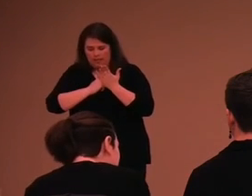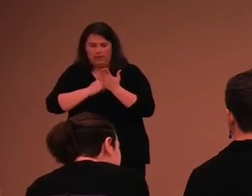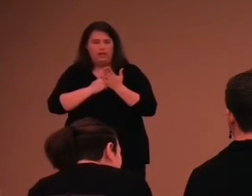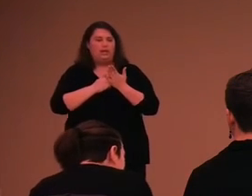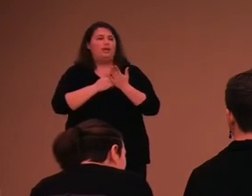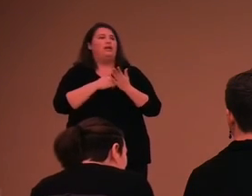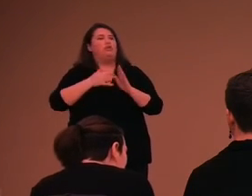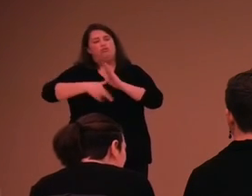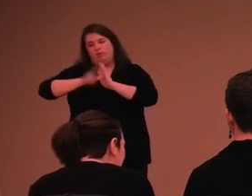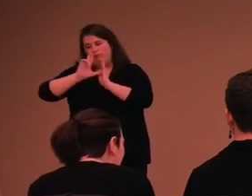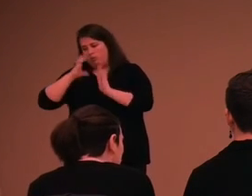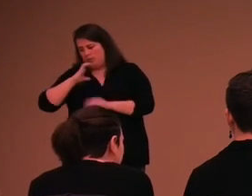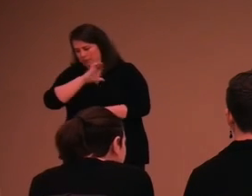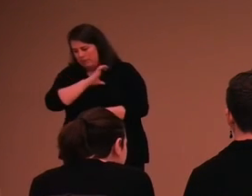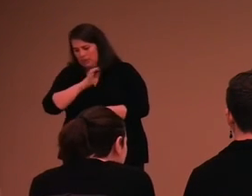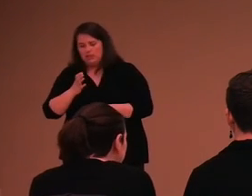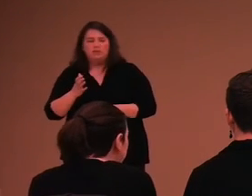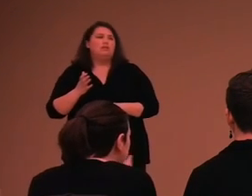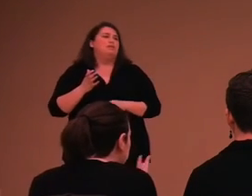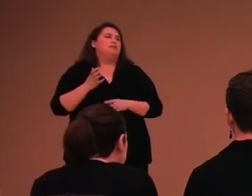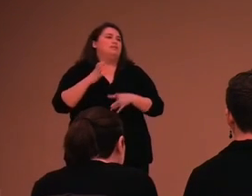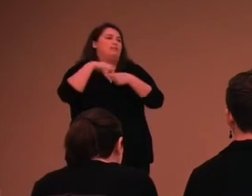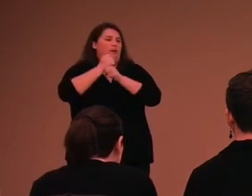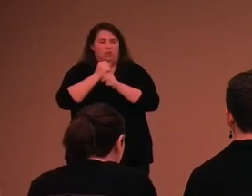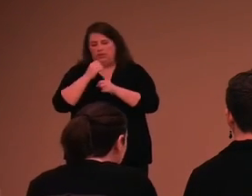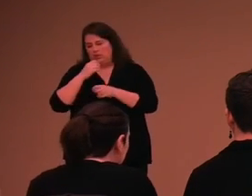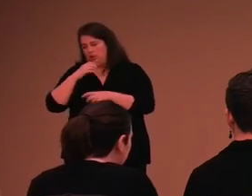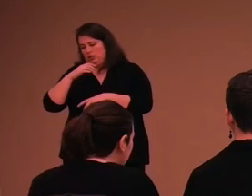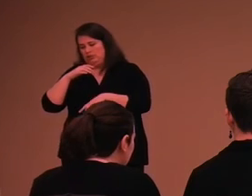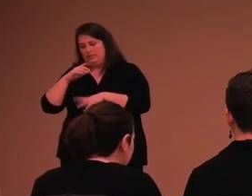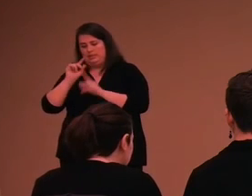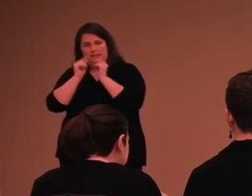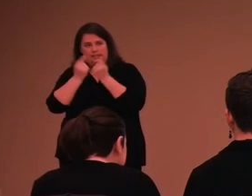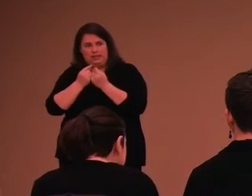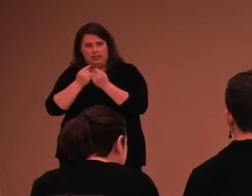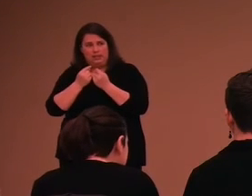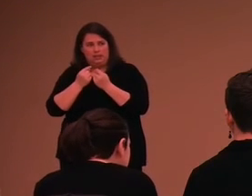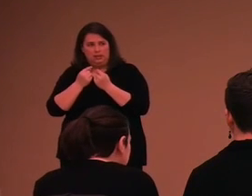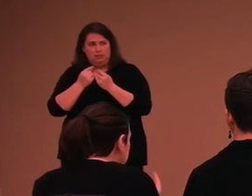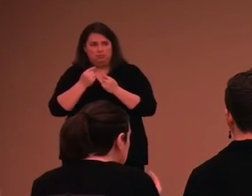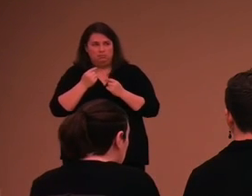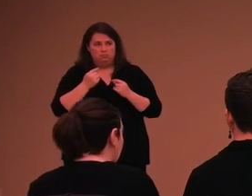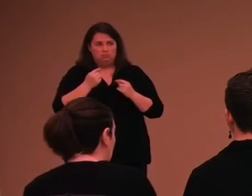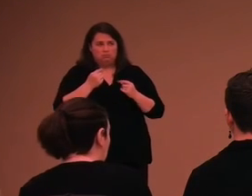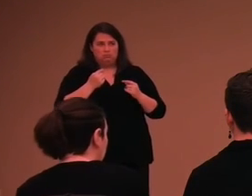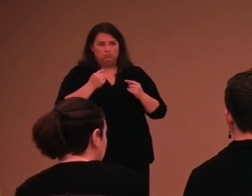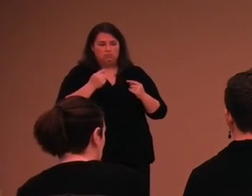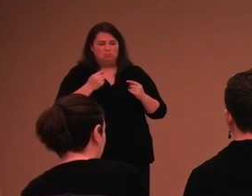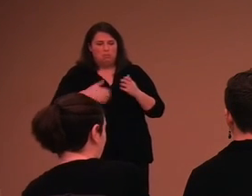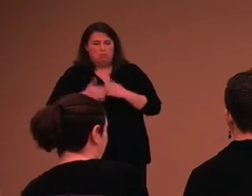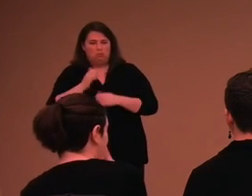review committees and fabrication teams about four days out of every five so